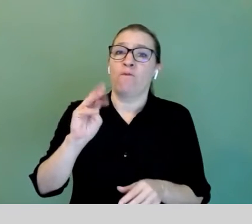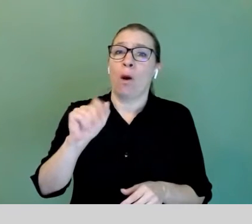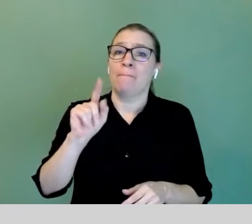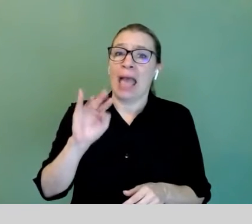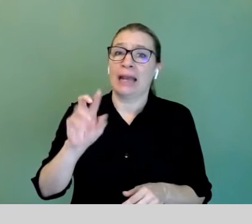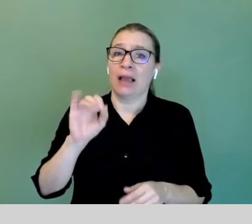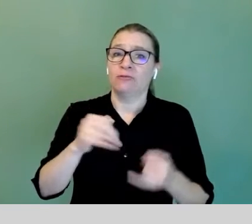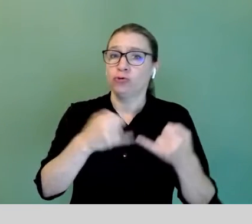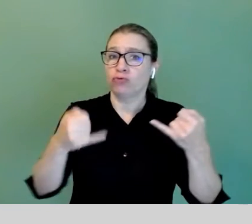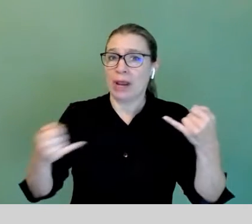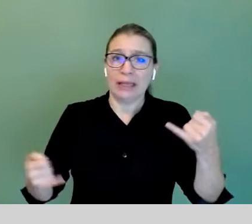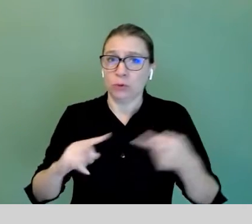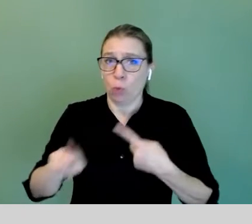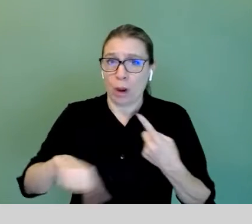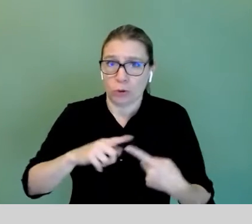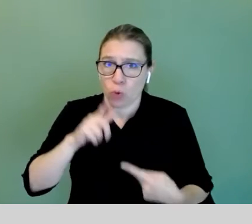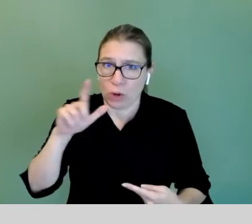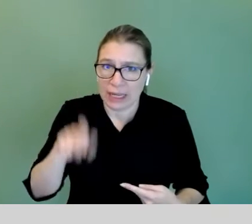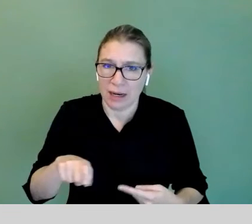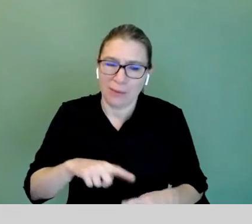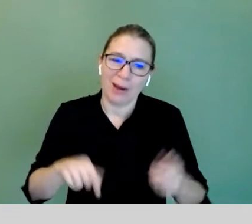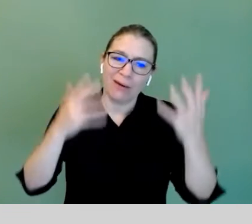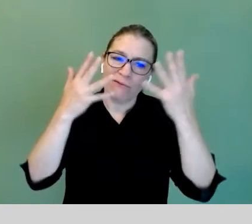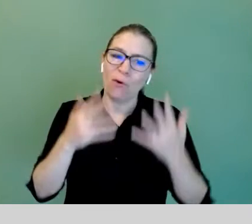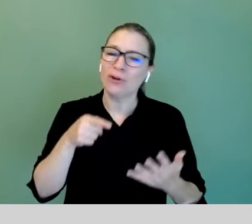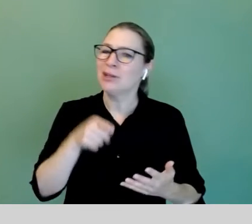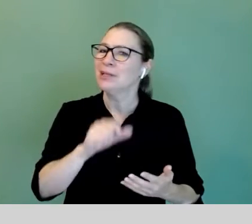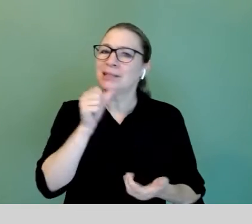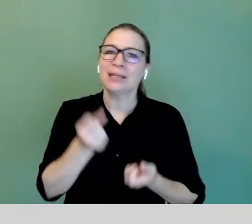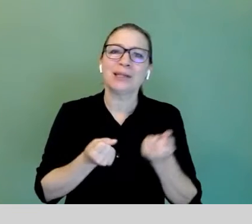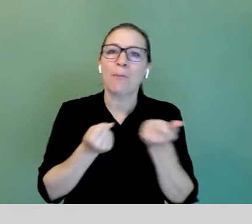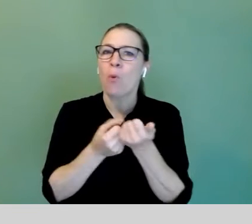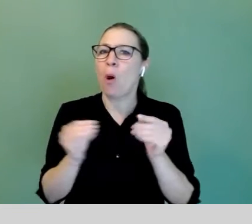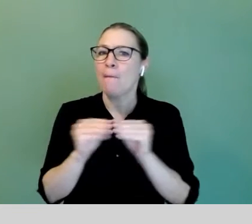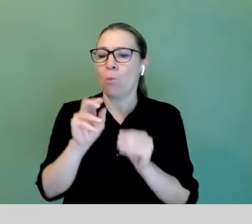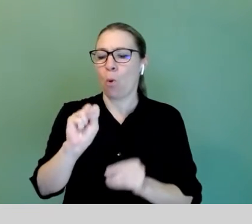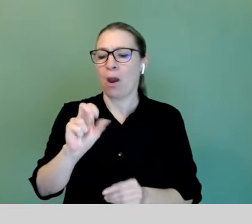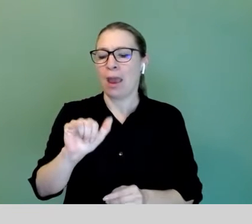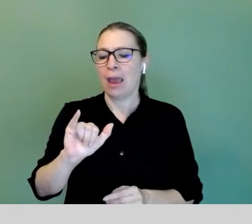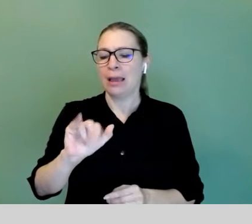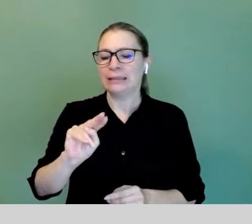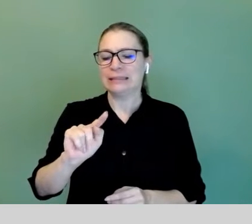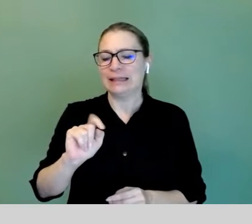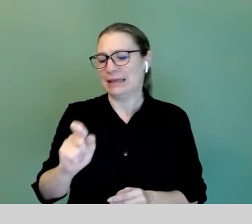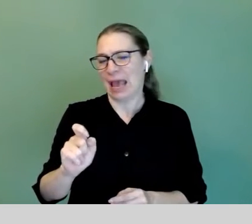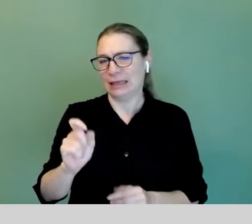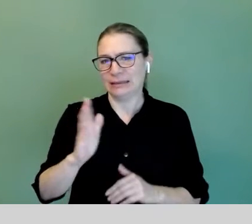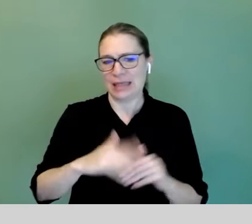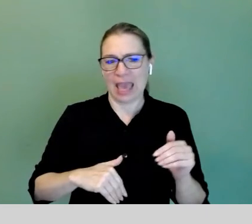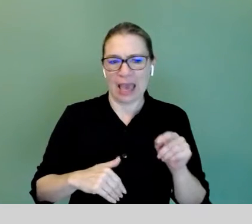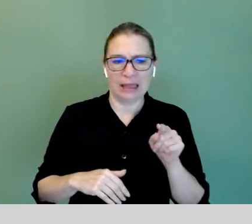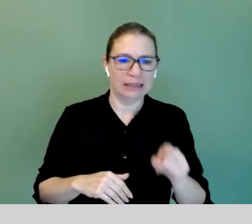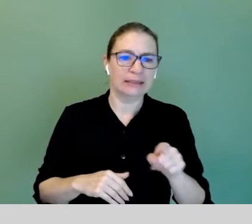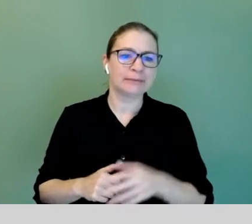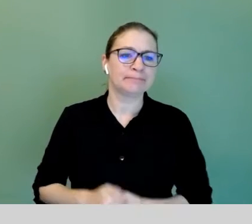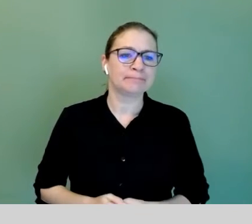if you don't need them. Unfortunately, this doesn't support any further syntax than the percent signs.